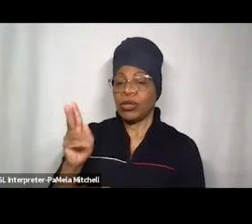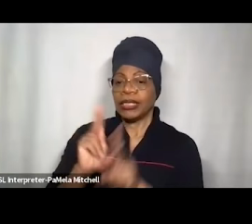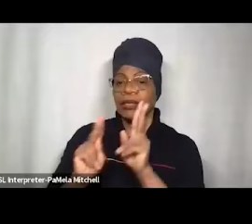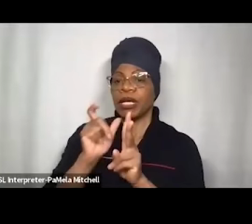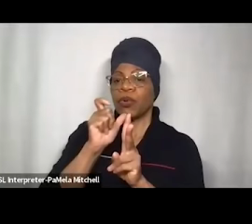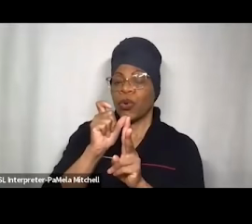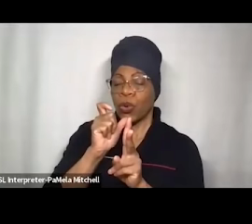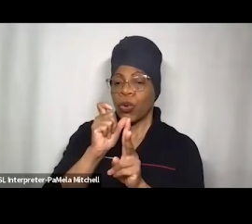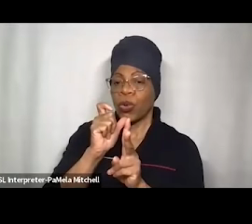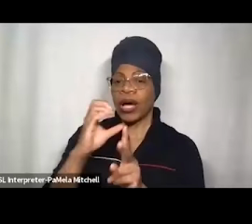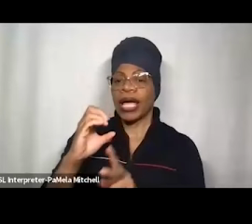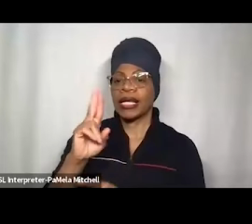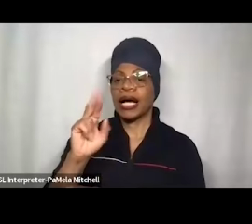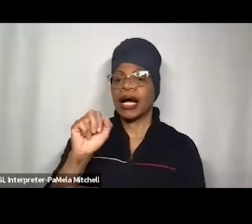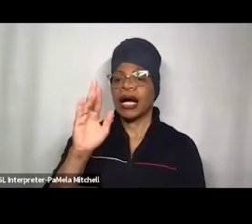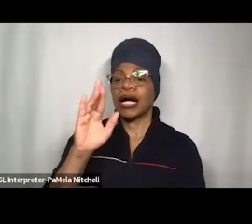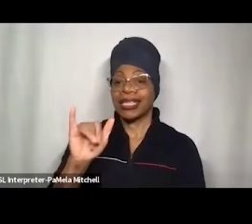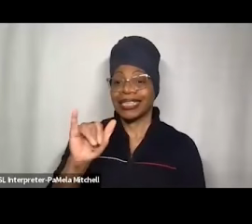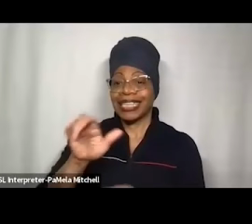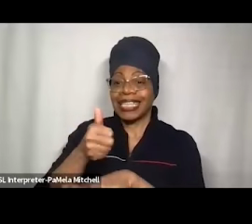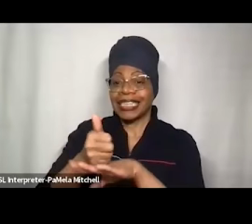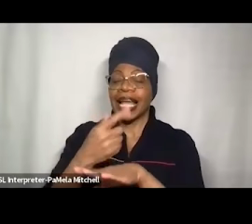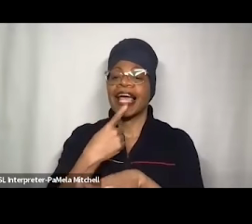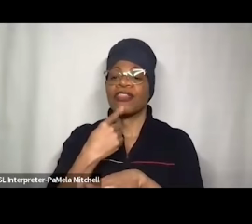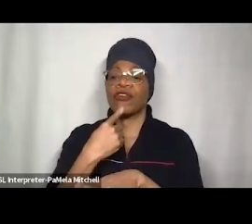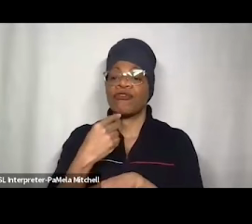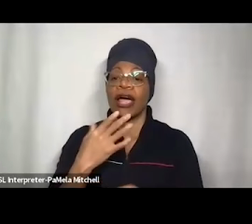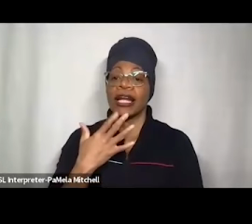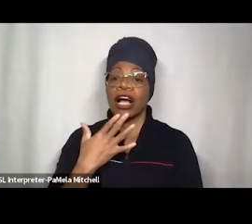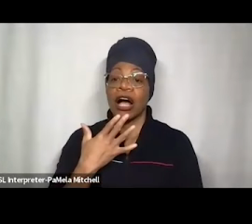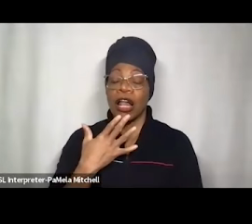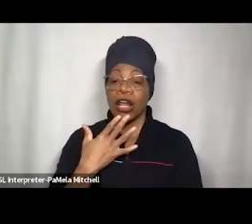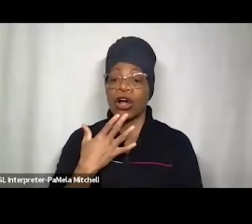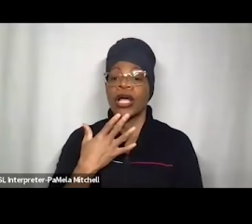and the red bars being in the general population. And so what you see are very high rates